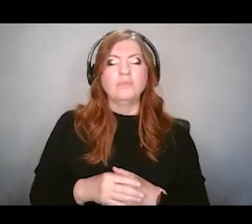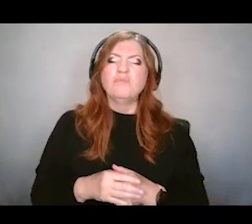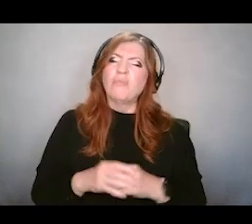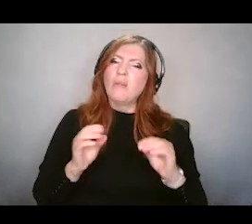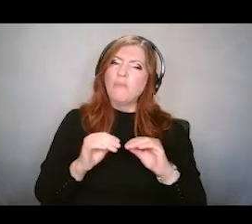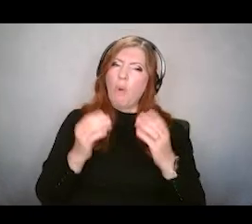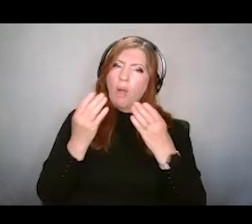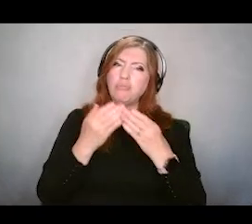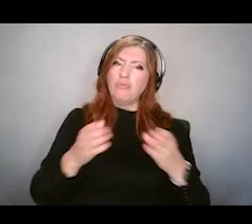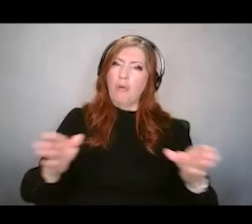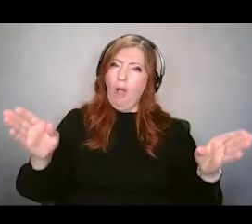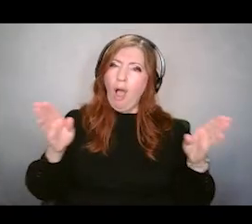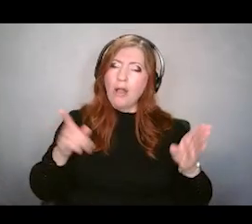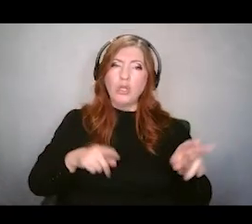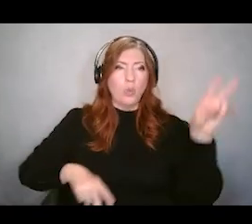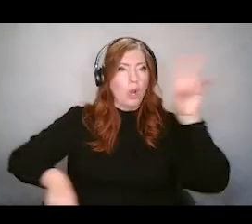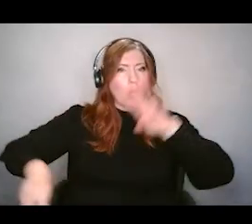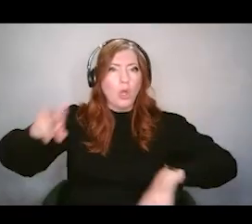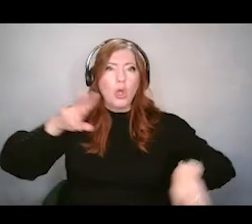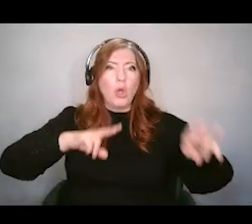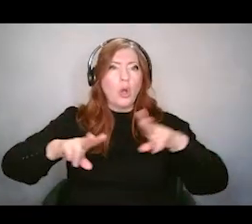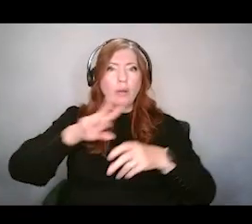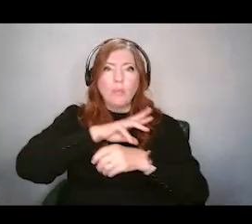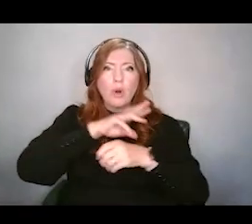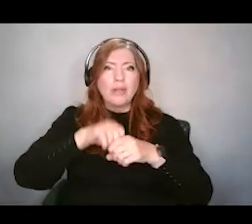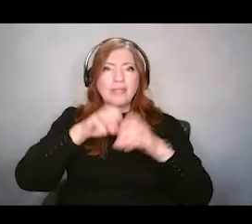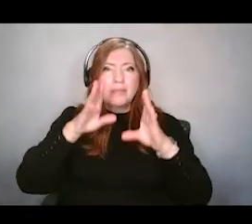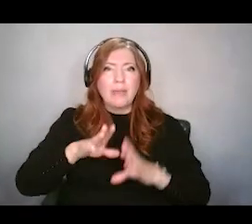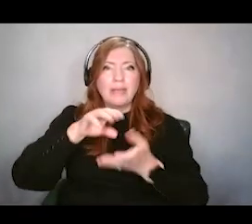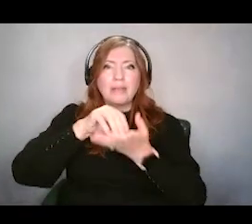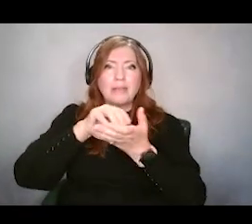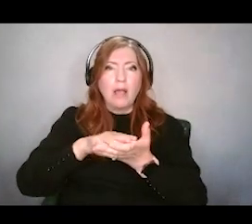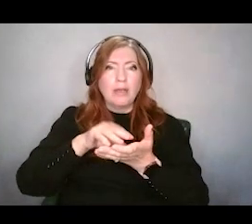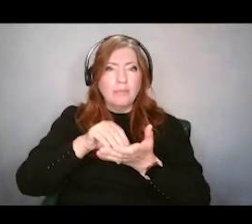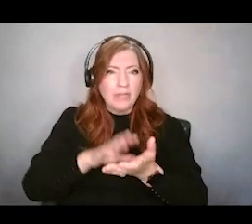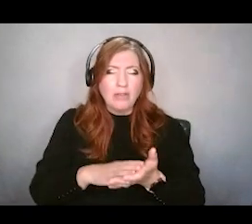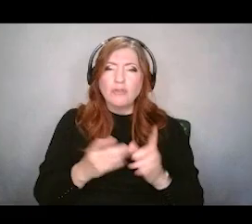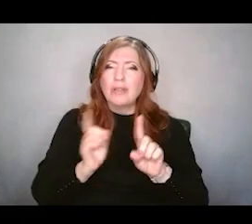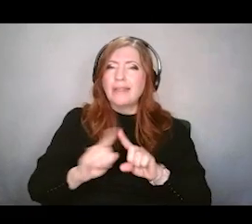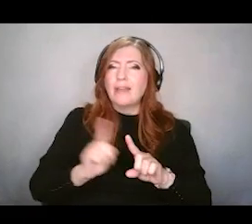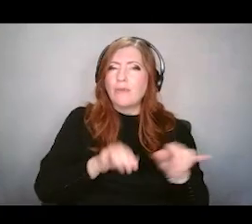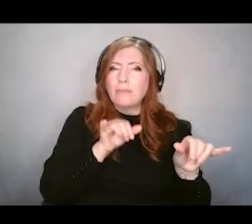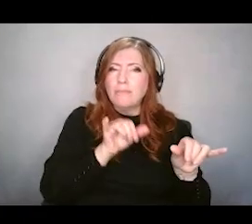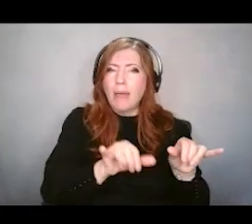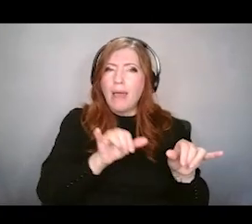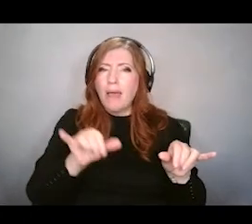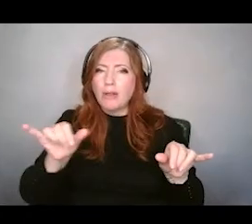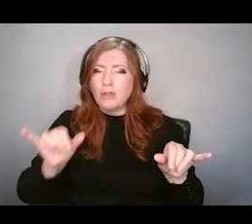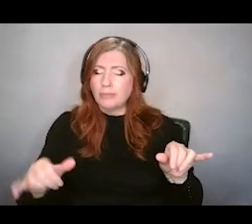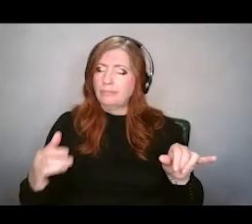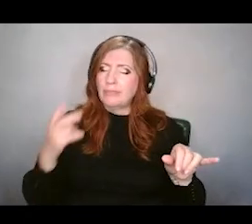when you look across participant documentation, patterns can emerge like trends in service needs,